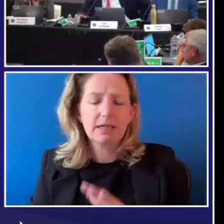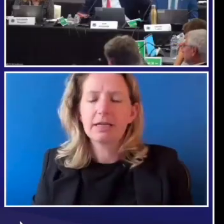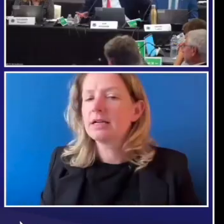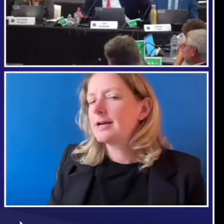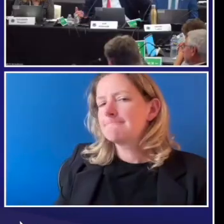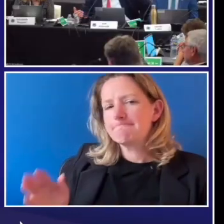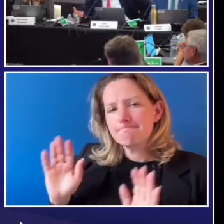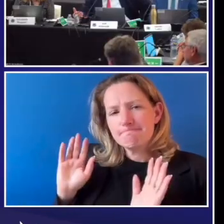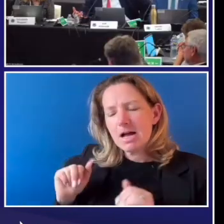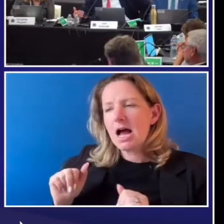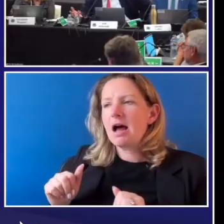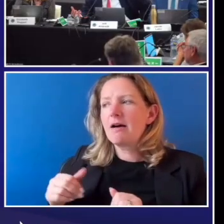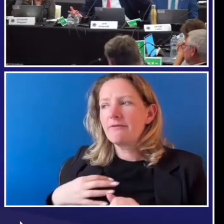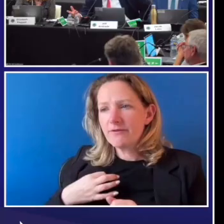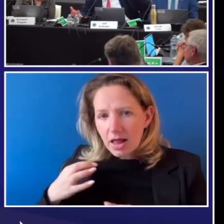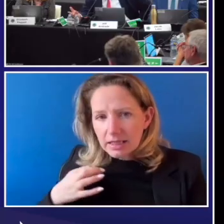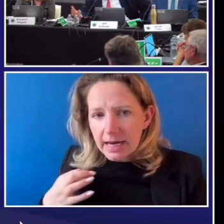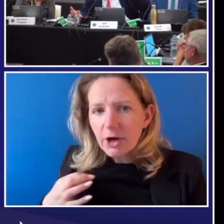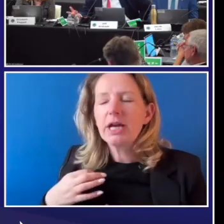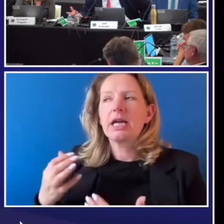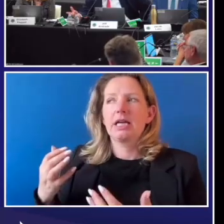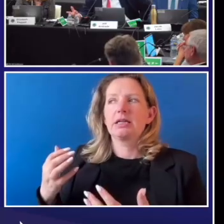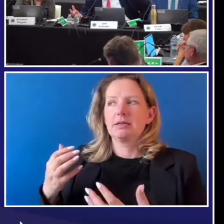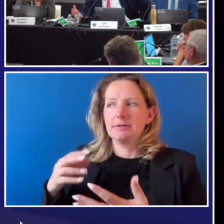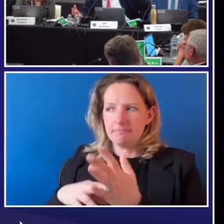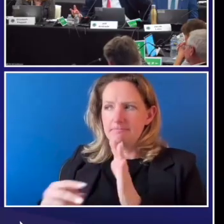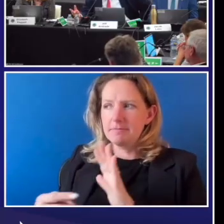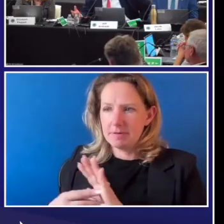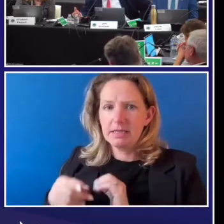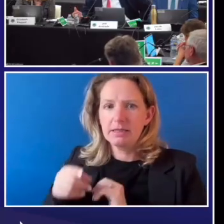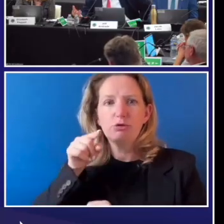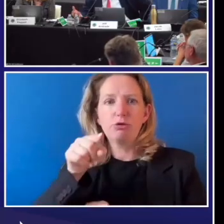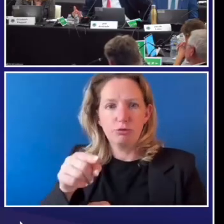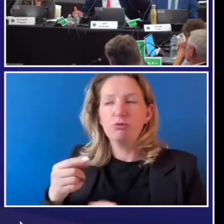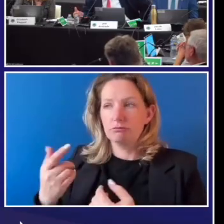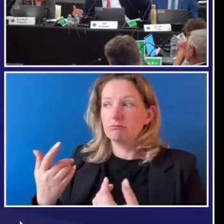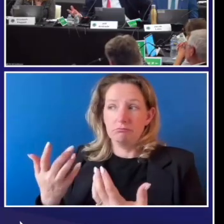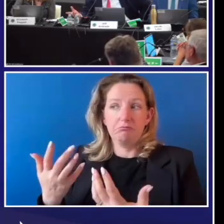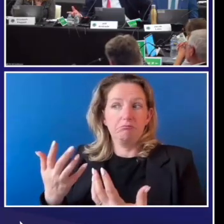Actually, you know, you're voluntarily subjecting yourself, um, to accreditation, and then once you become accredited, you become a member,